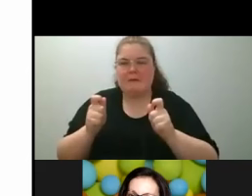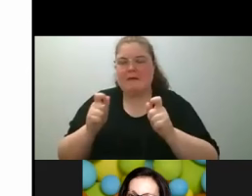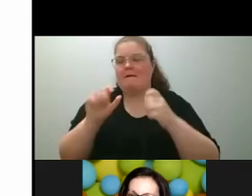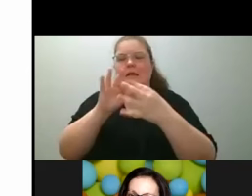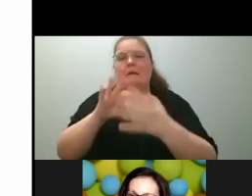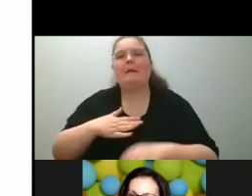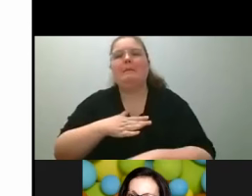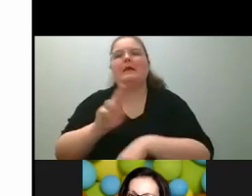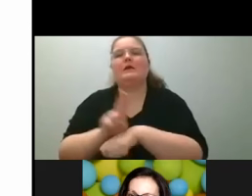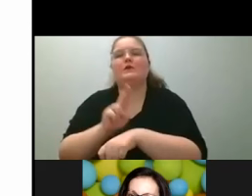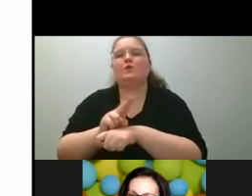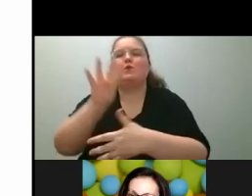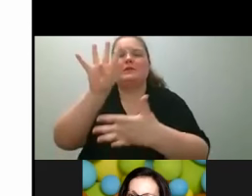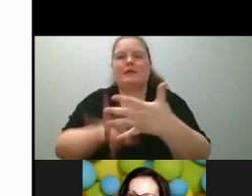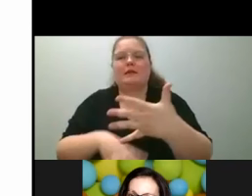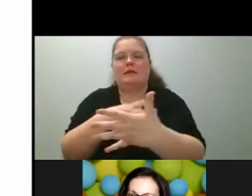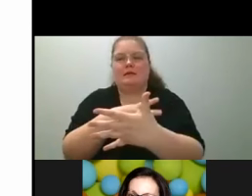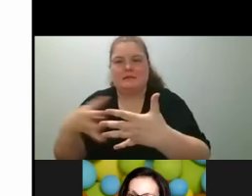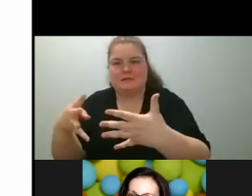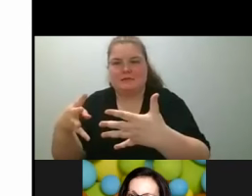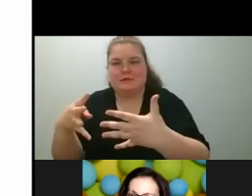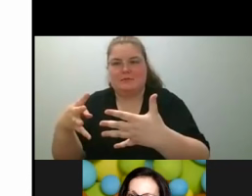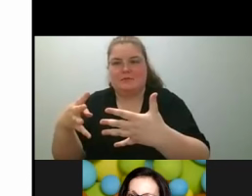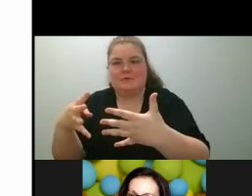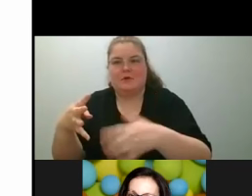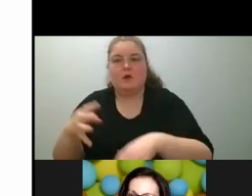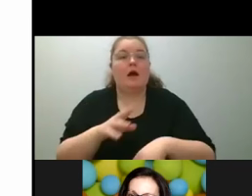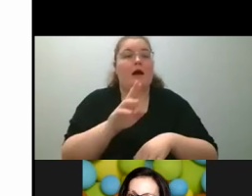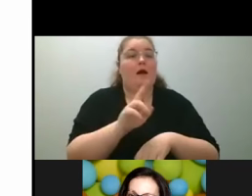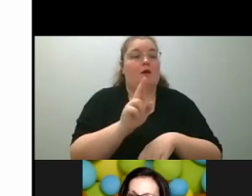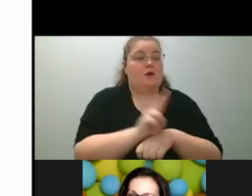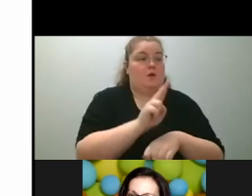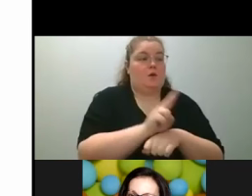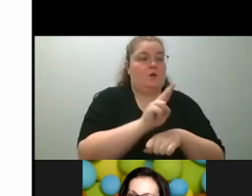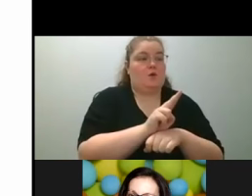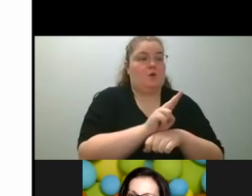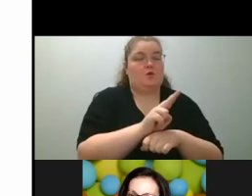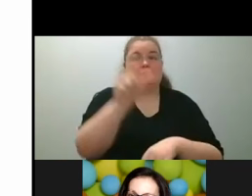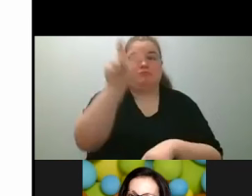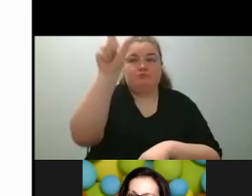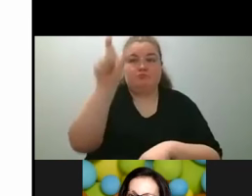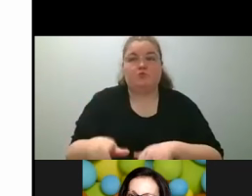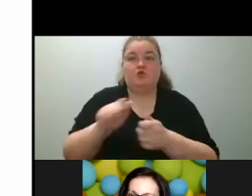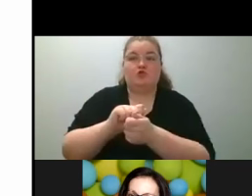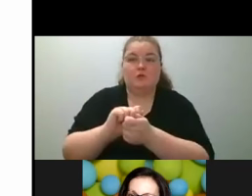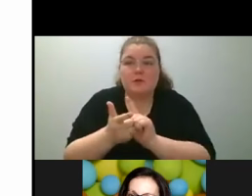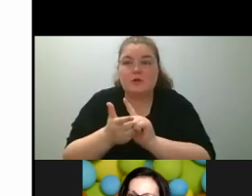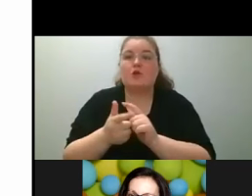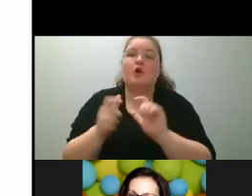Where you include the translation section, whether it's a phrase or a sentence